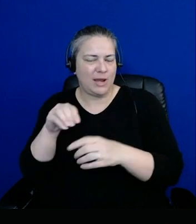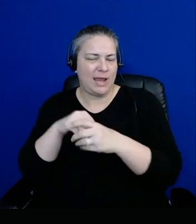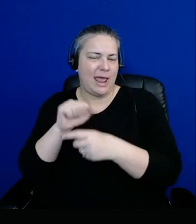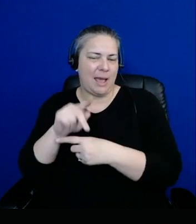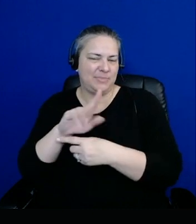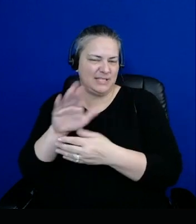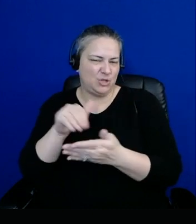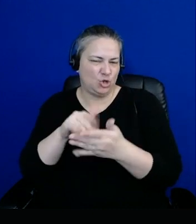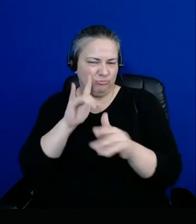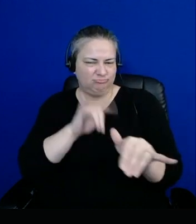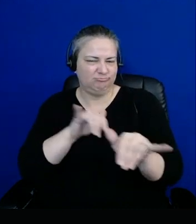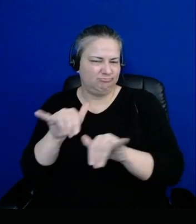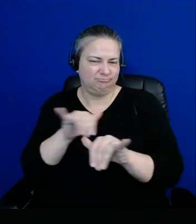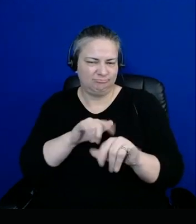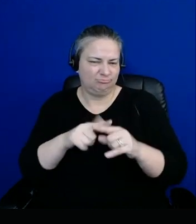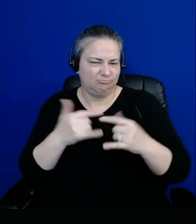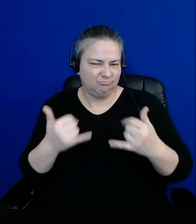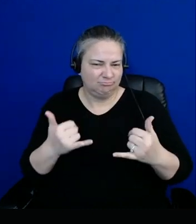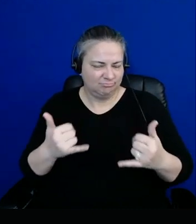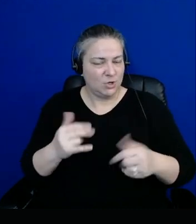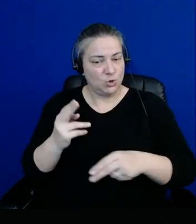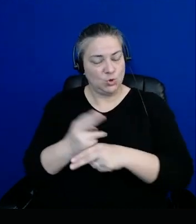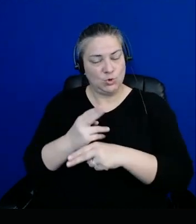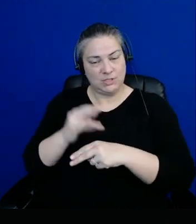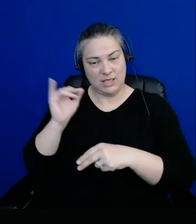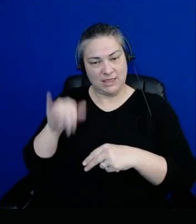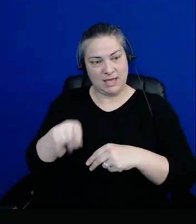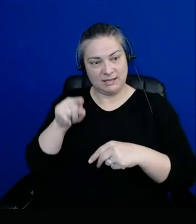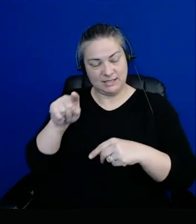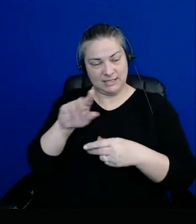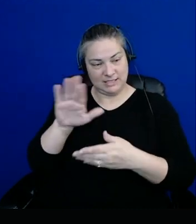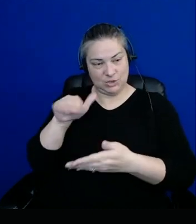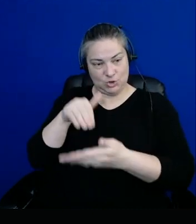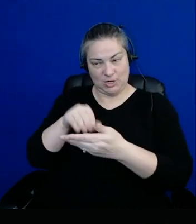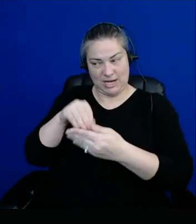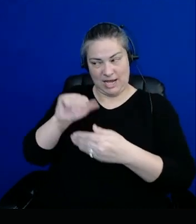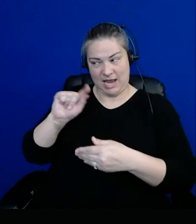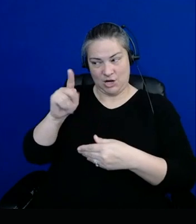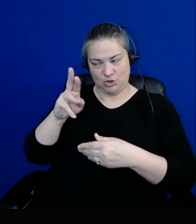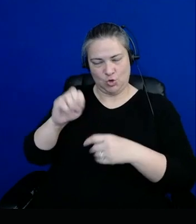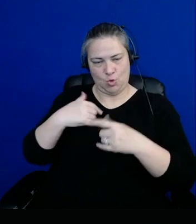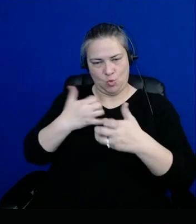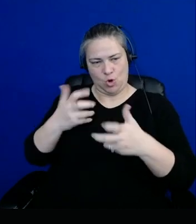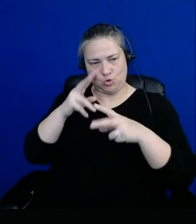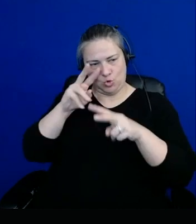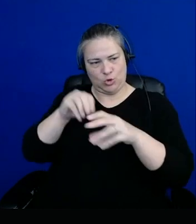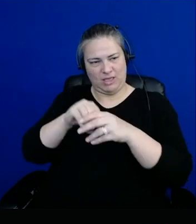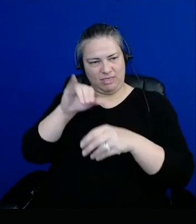Leveraging device virtualization or emulation in Azure is something we want to look into as well.